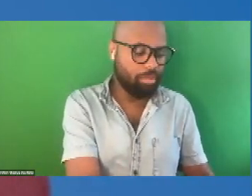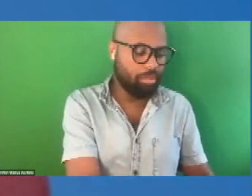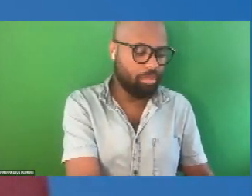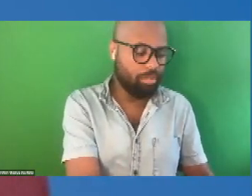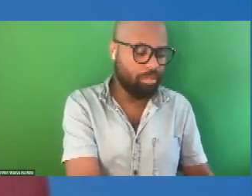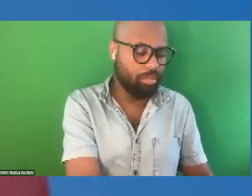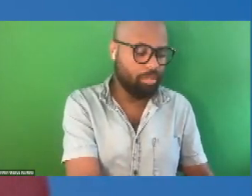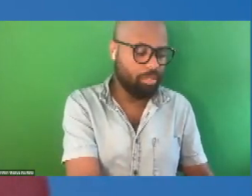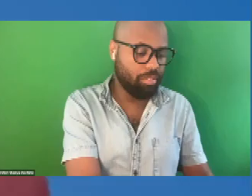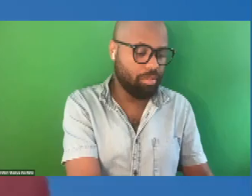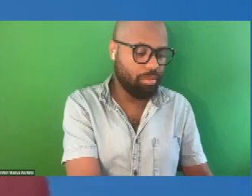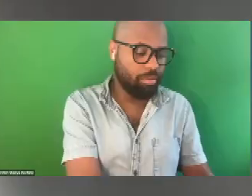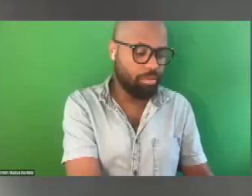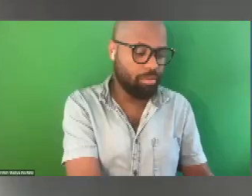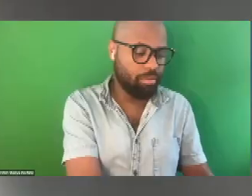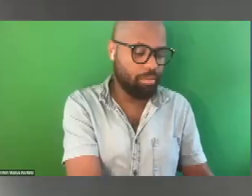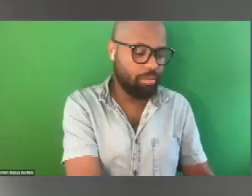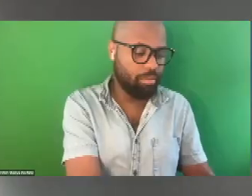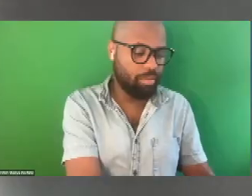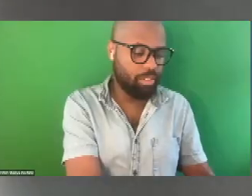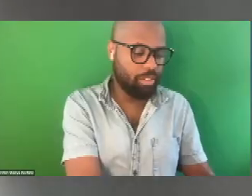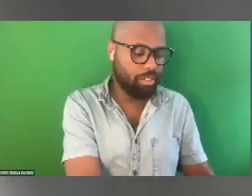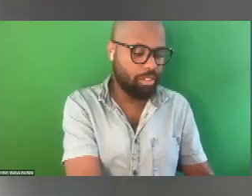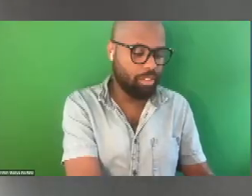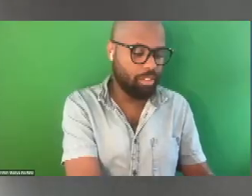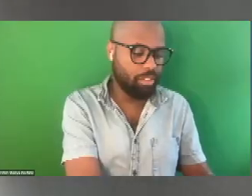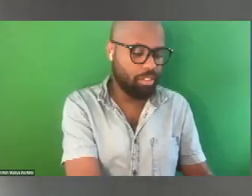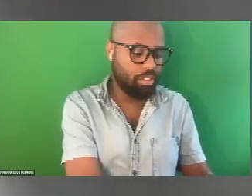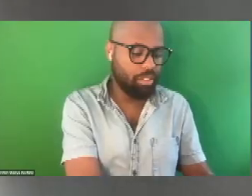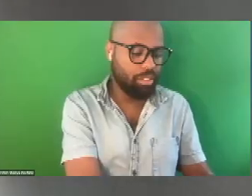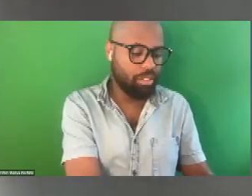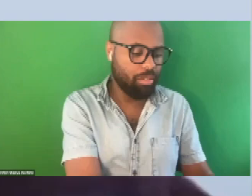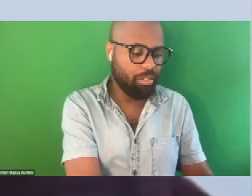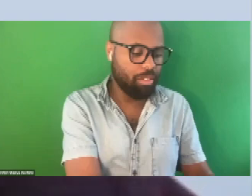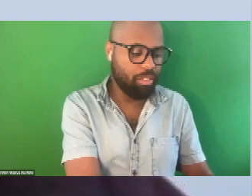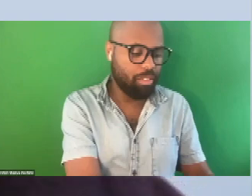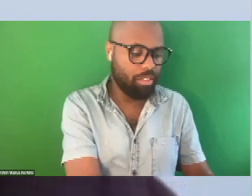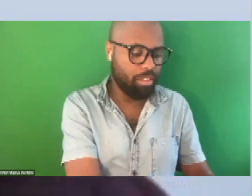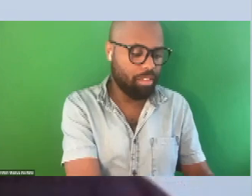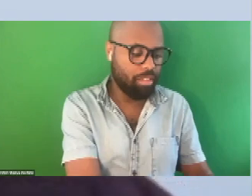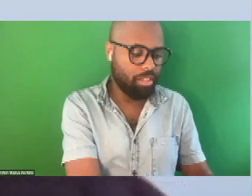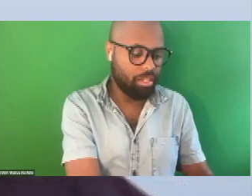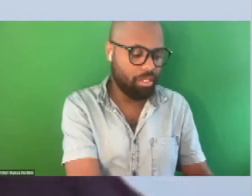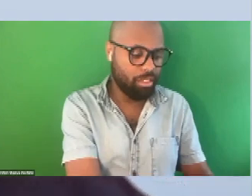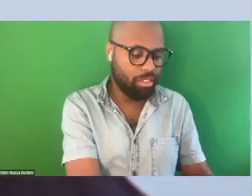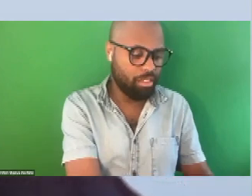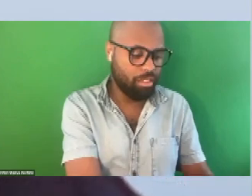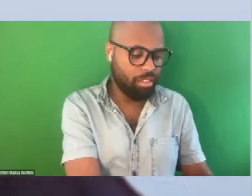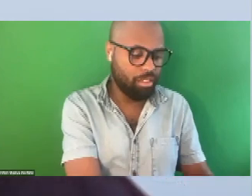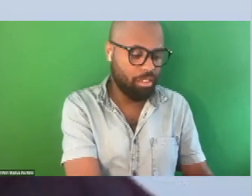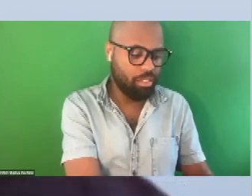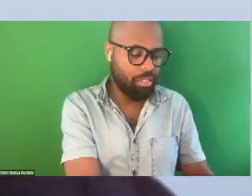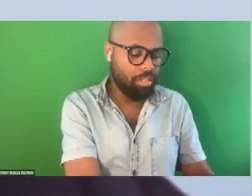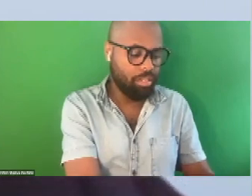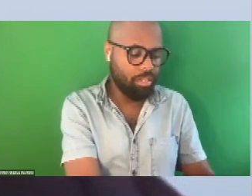Silvia go ahead Leapt ahead to this other question.